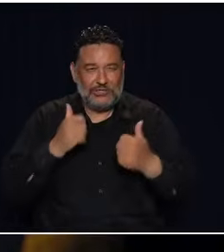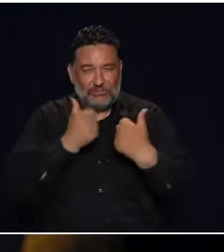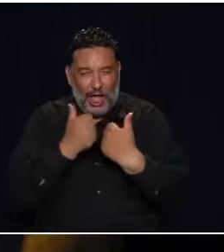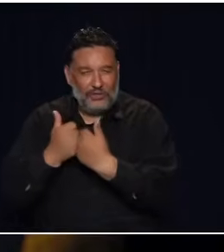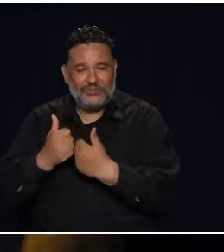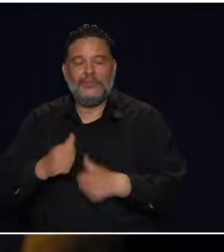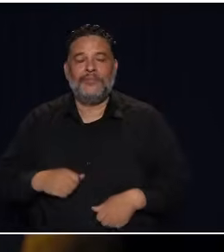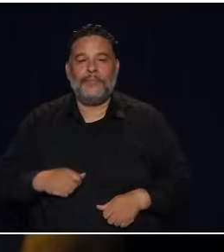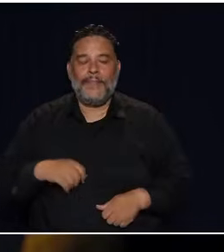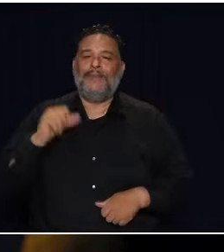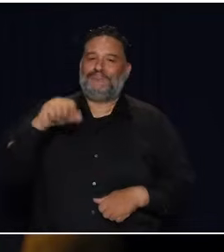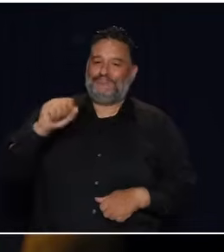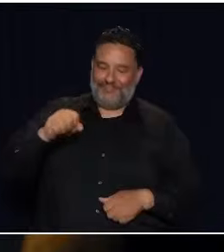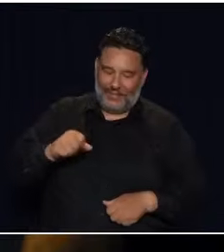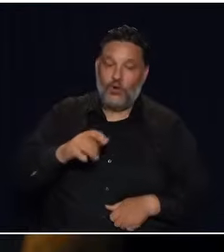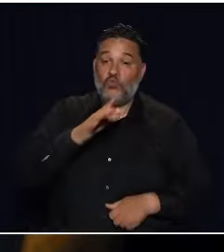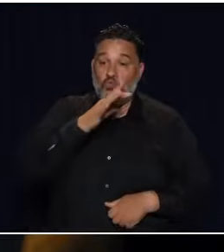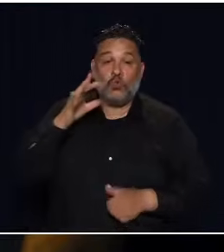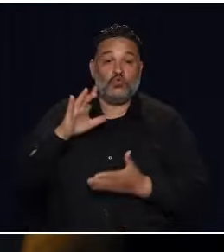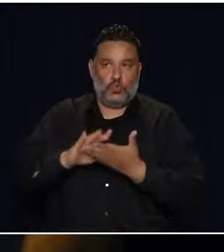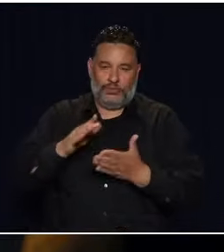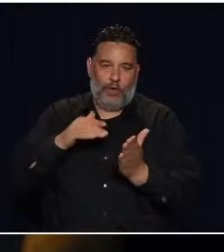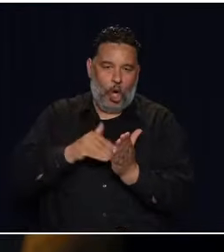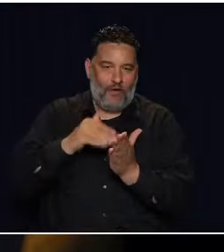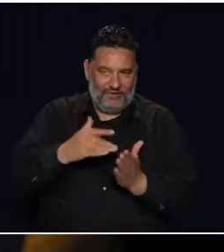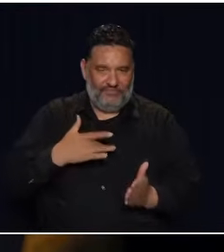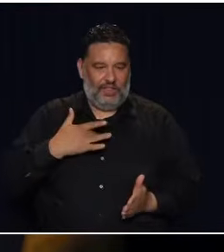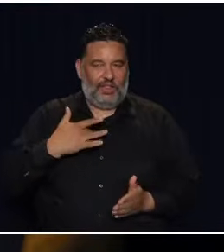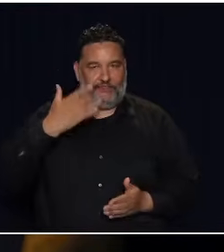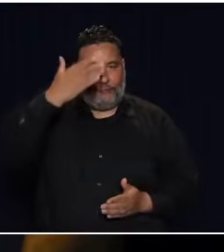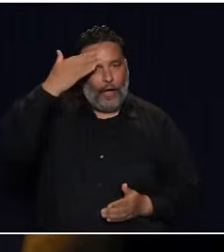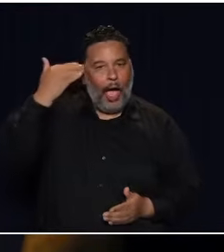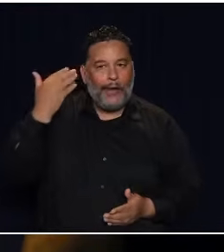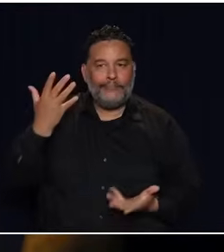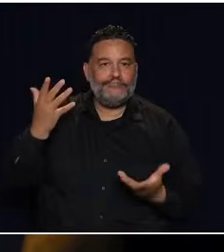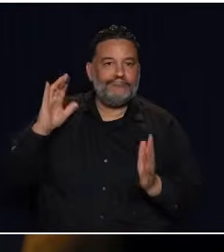RURAL SCHOOLS AS THEY FACE TEACHER SHORTAGES AND THEIR OWN